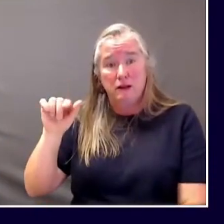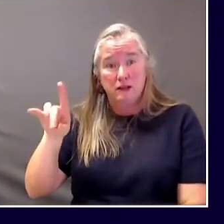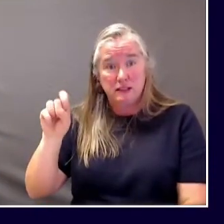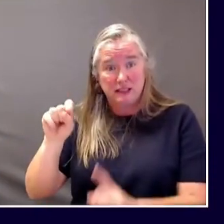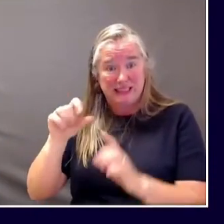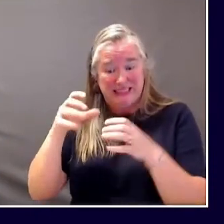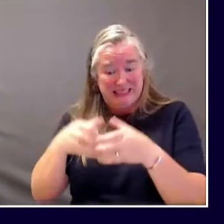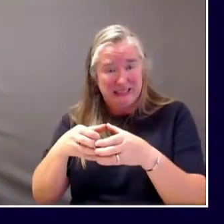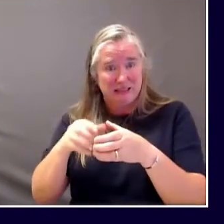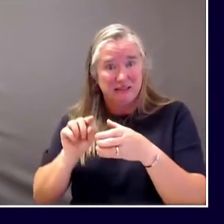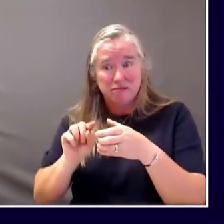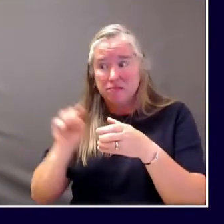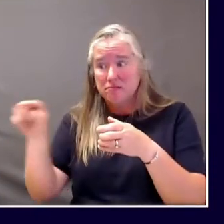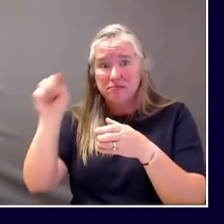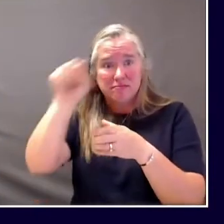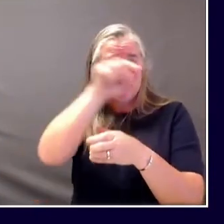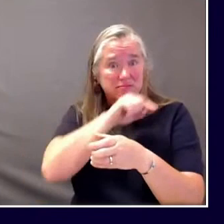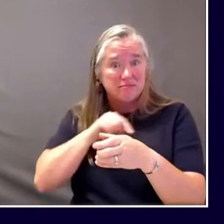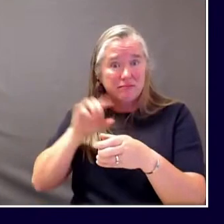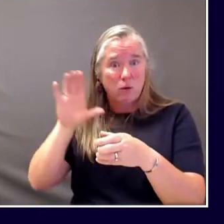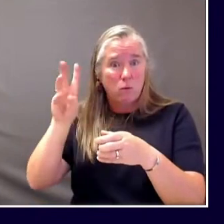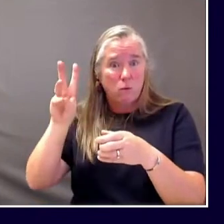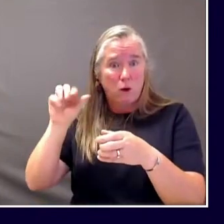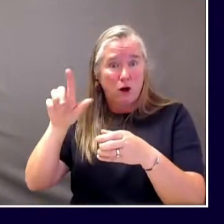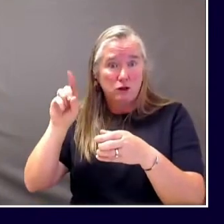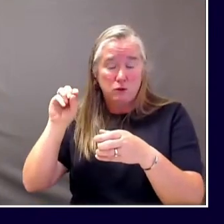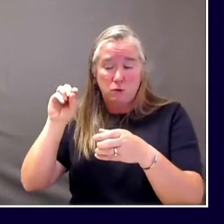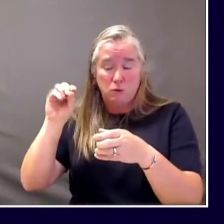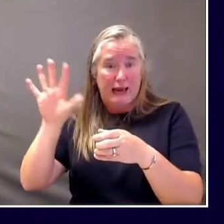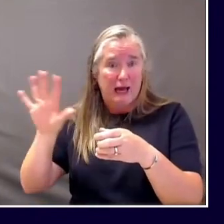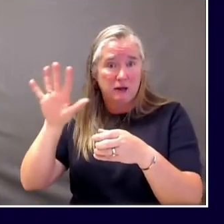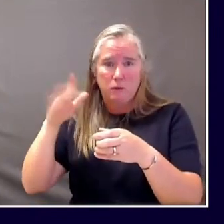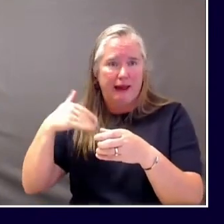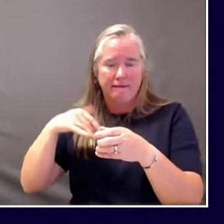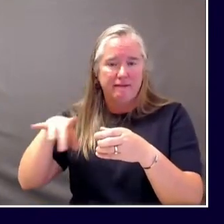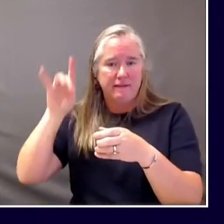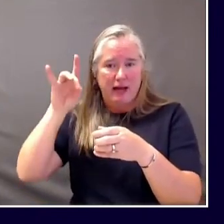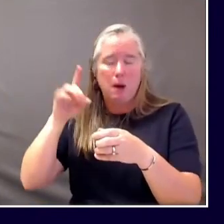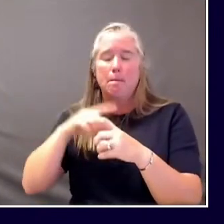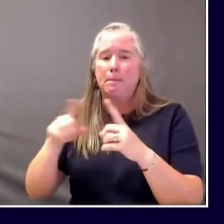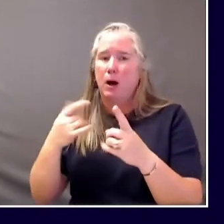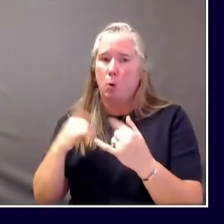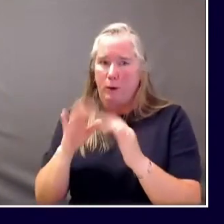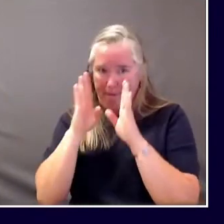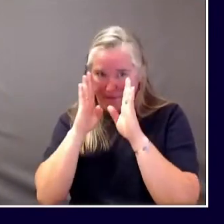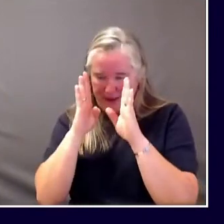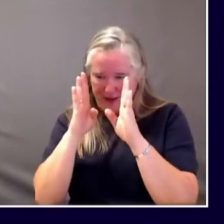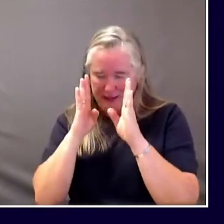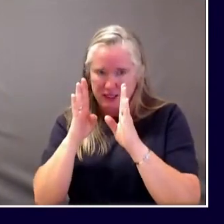be happening in Waldo county but